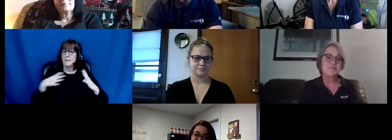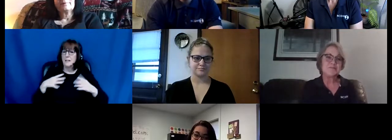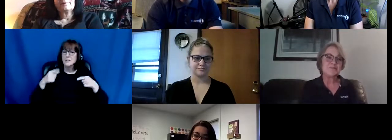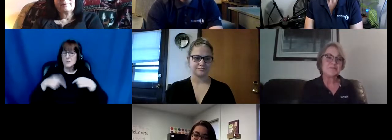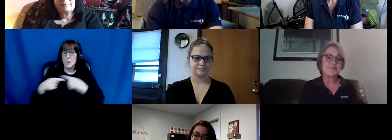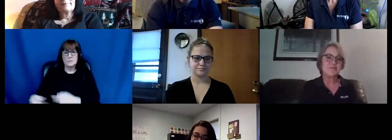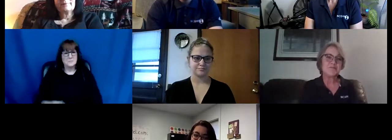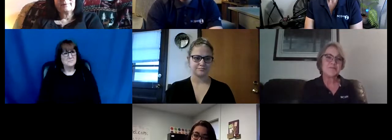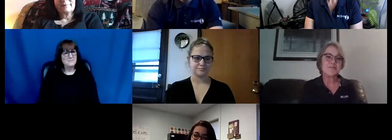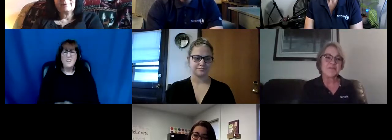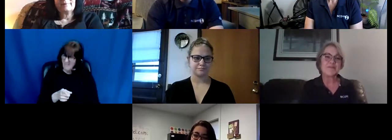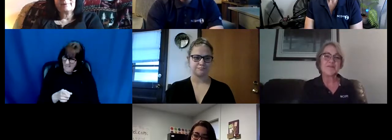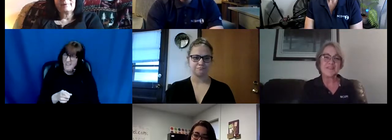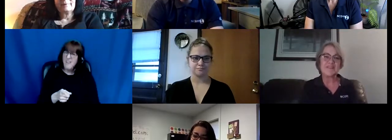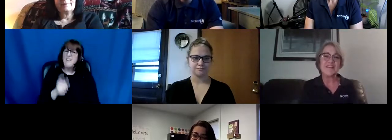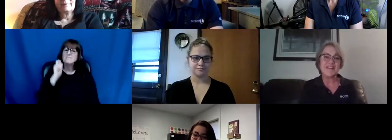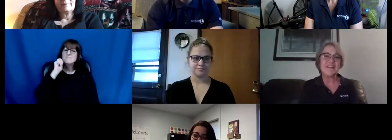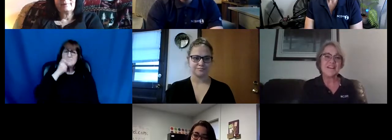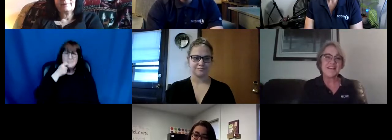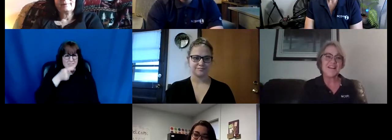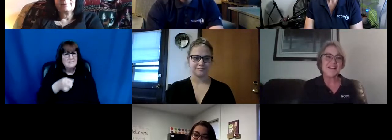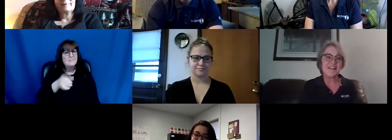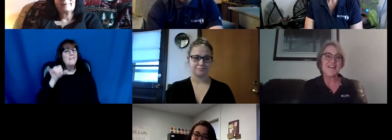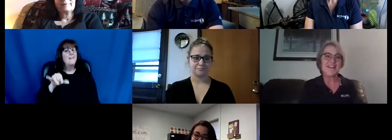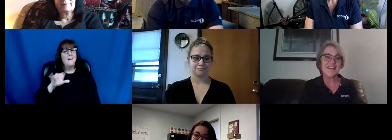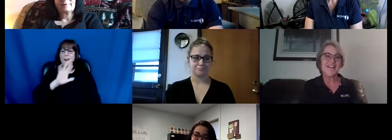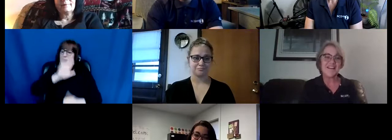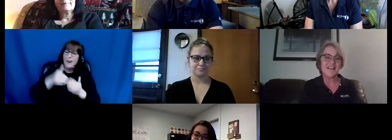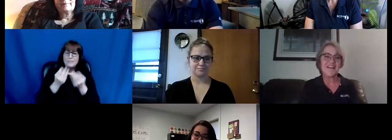That's really neat something that everybody can get around the table and do together I like